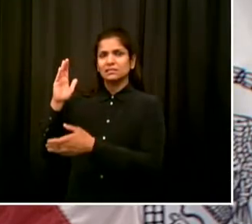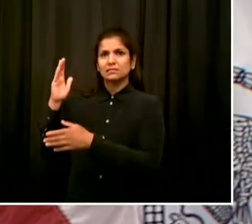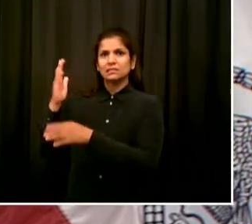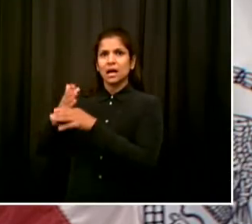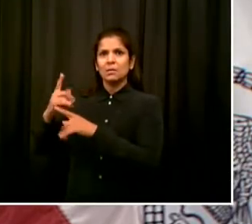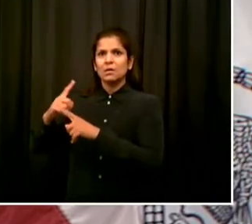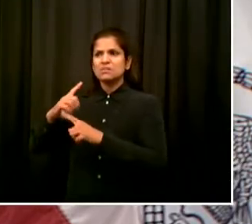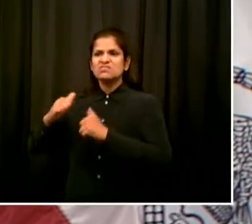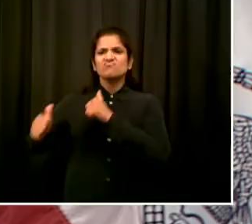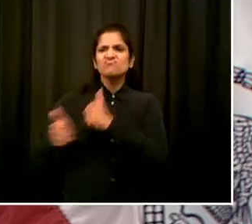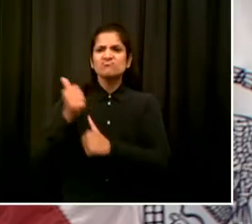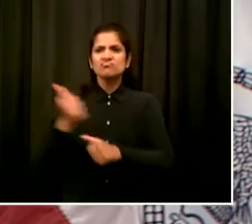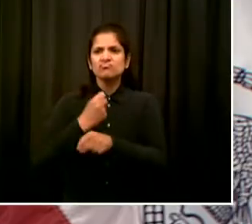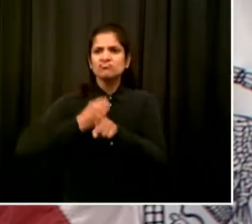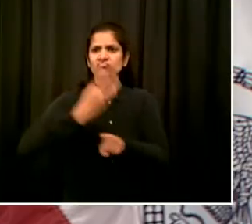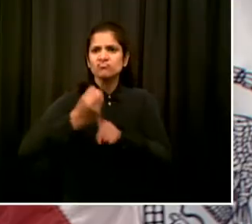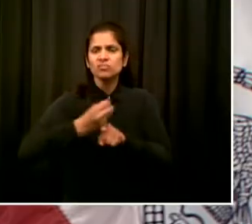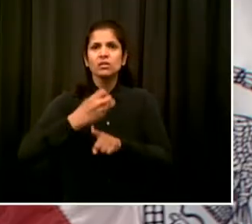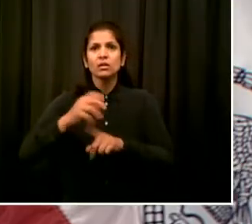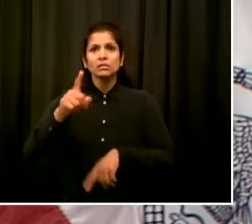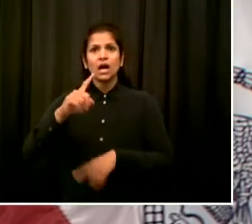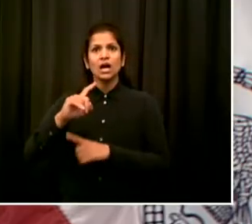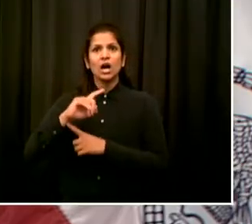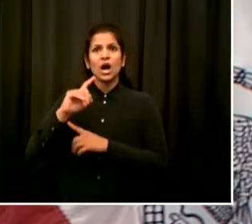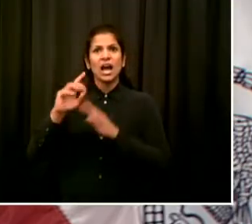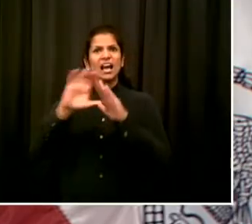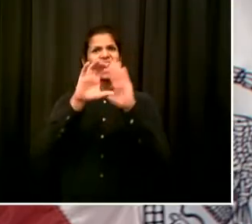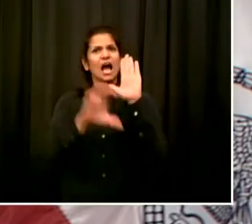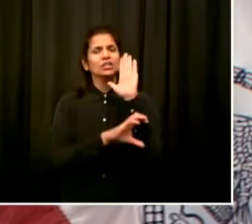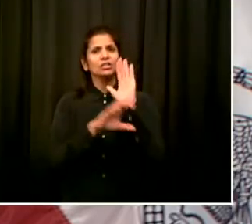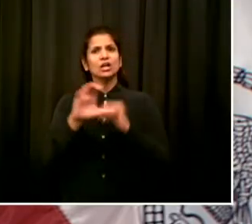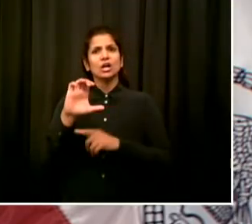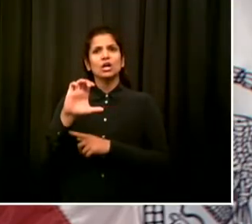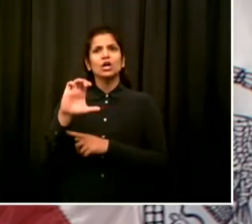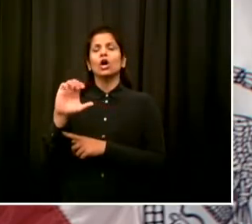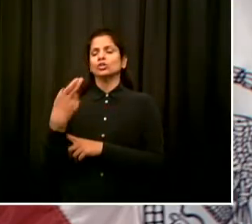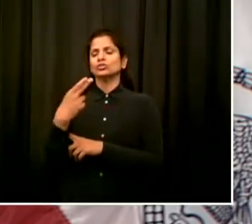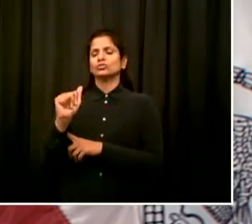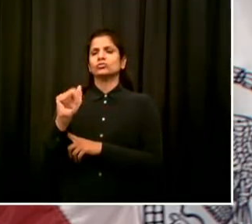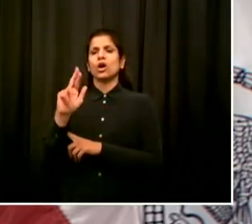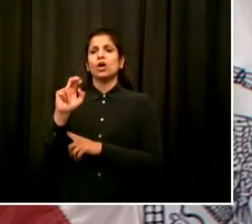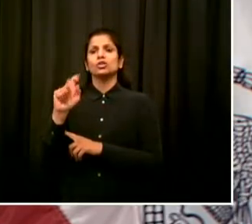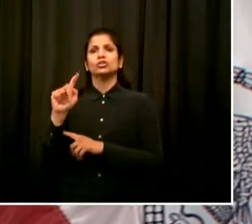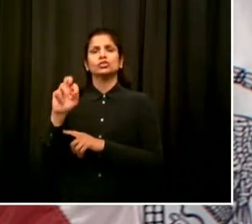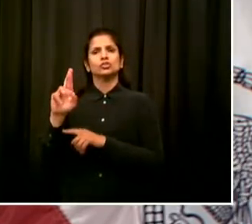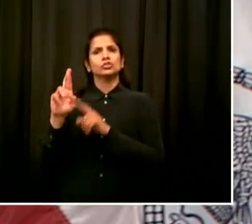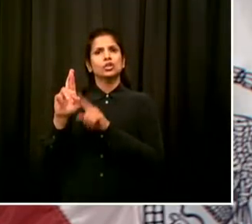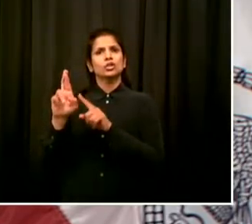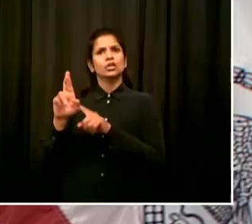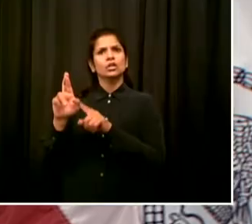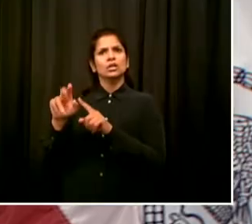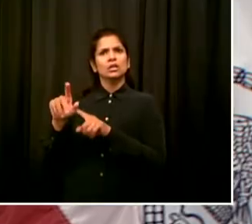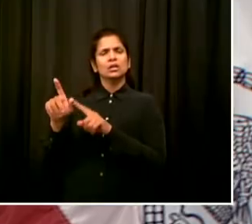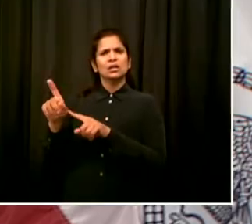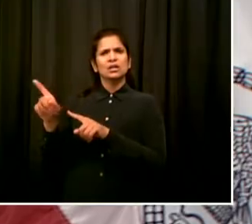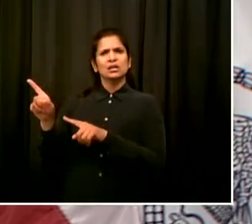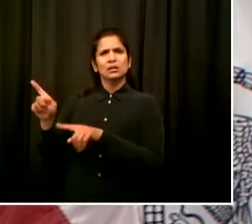YOU PREPARED TO